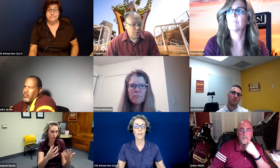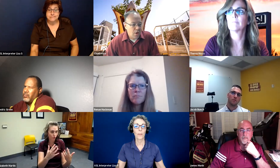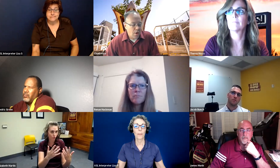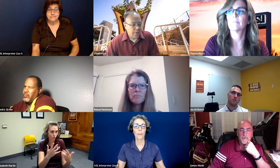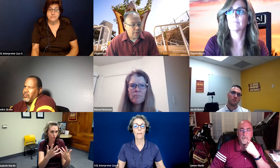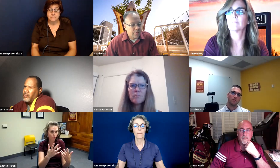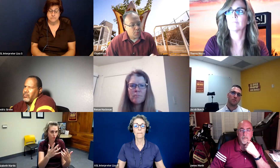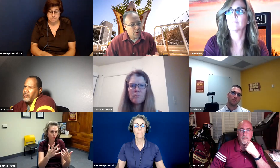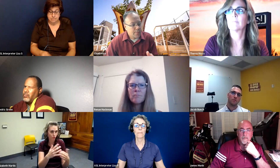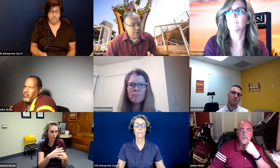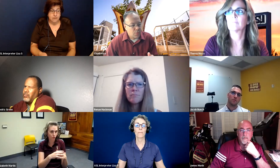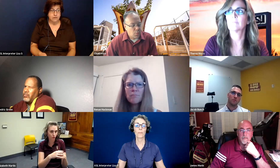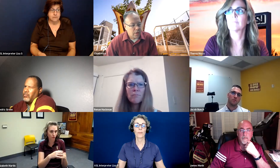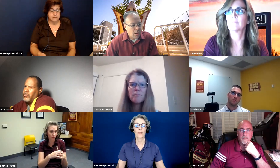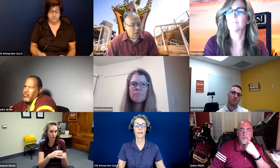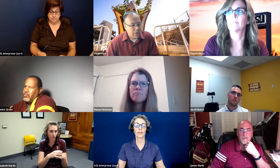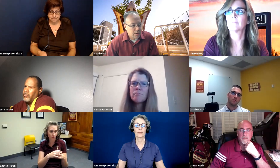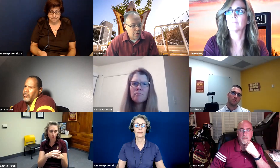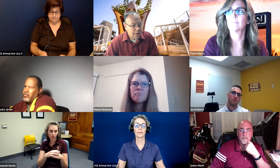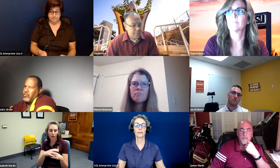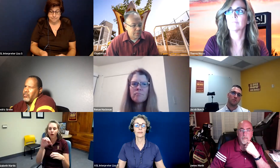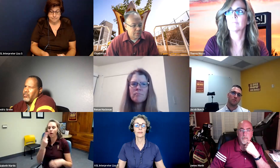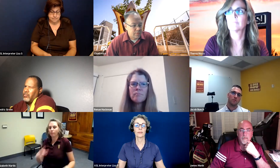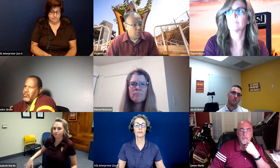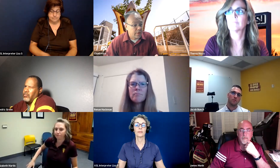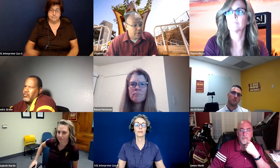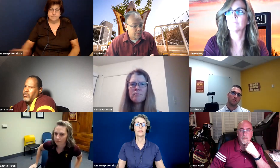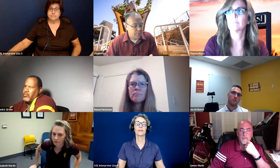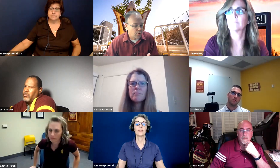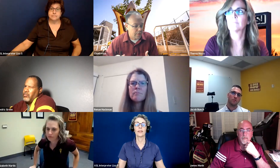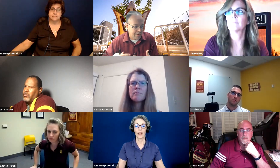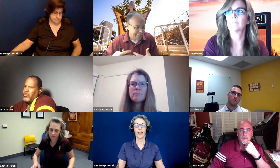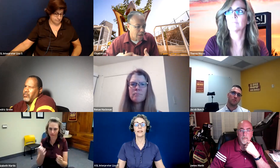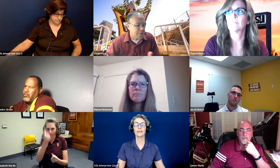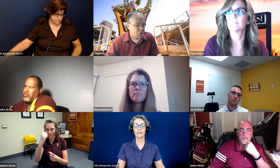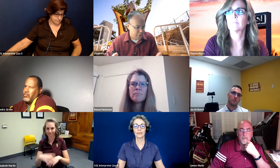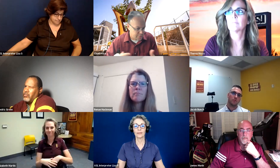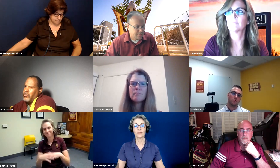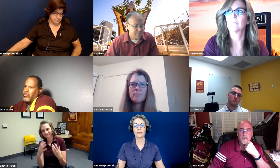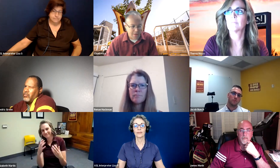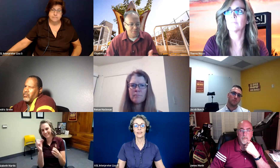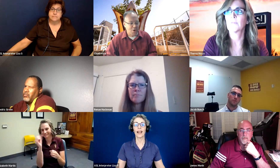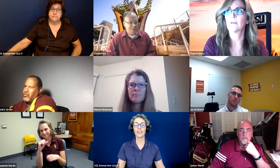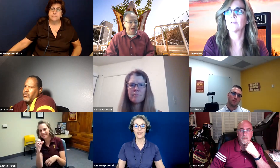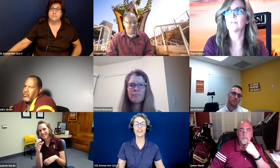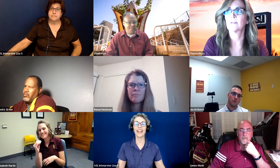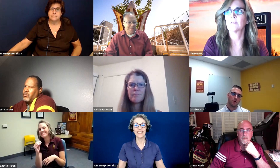No, the program that you were working on for the students? Yeah, tell them that.